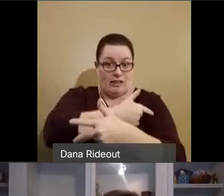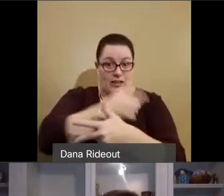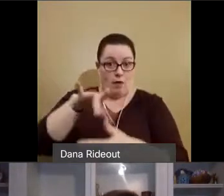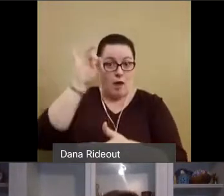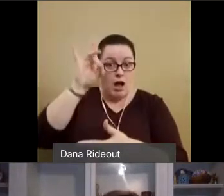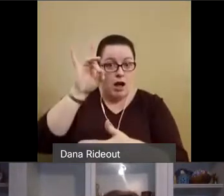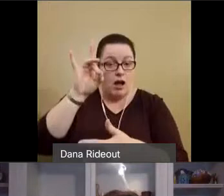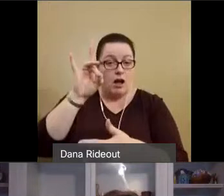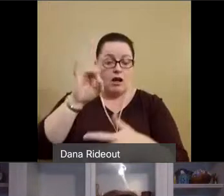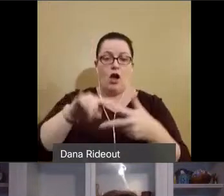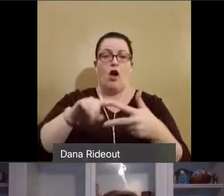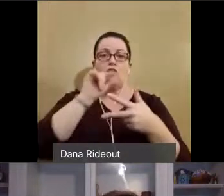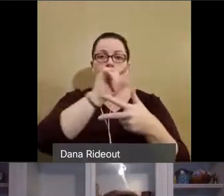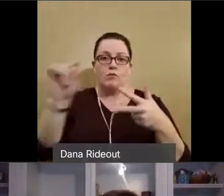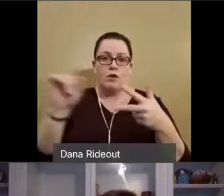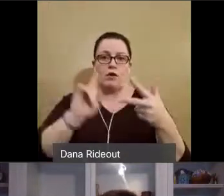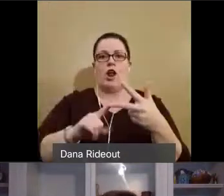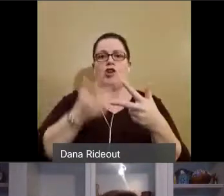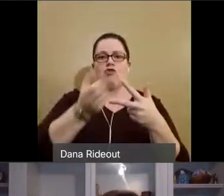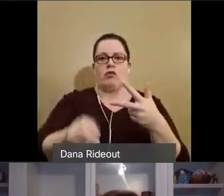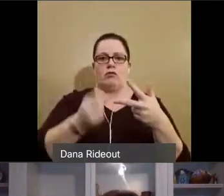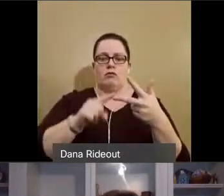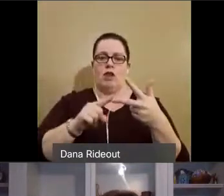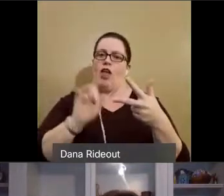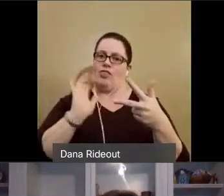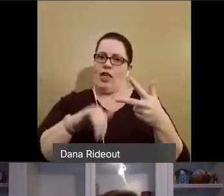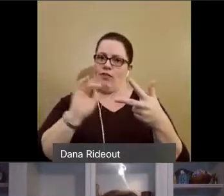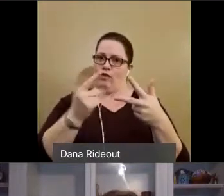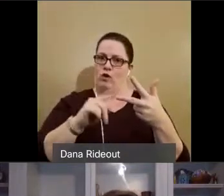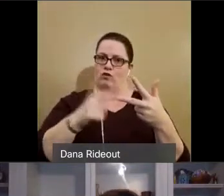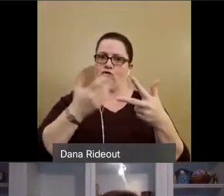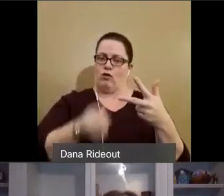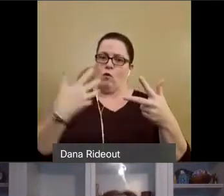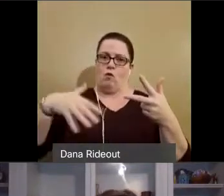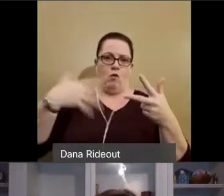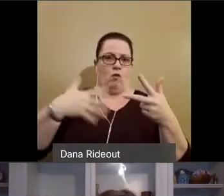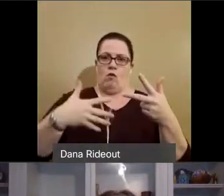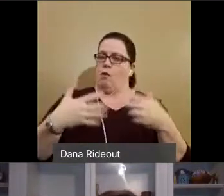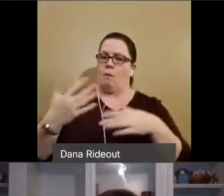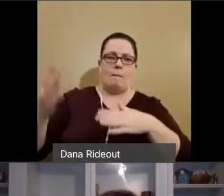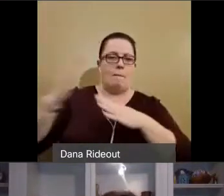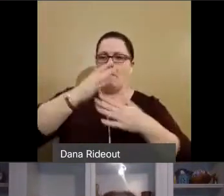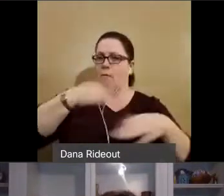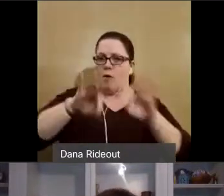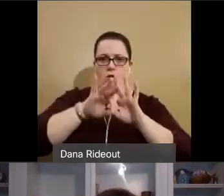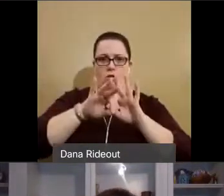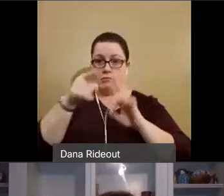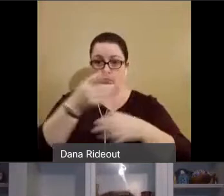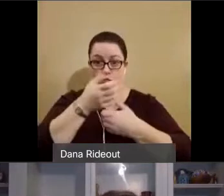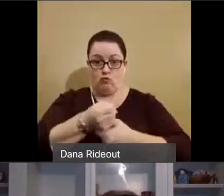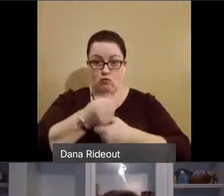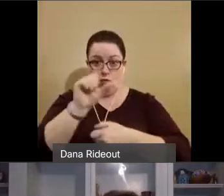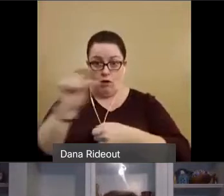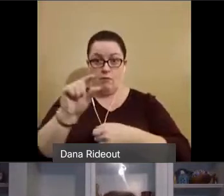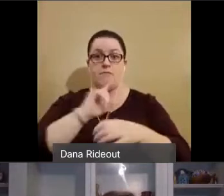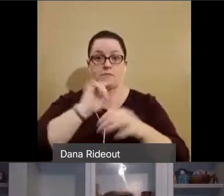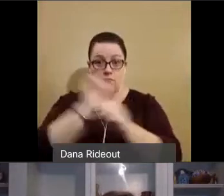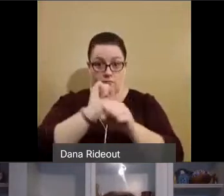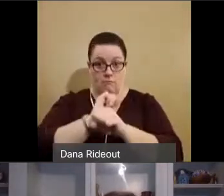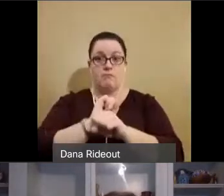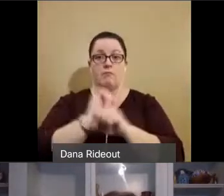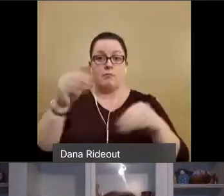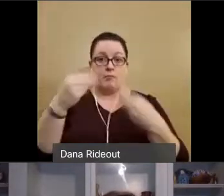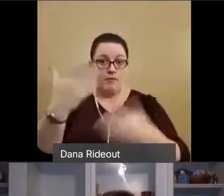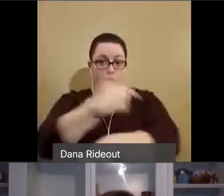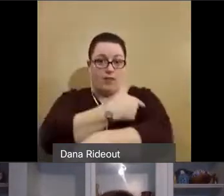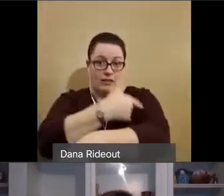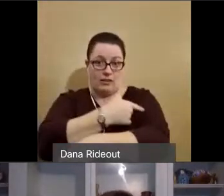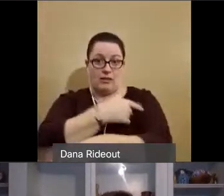Rumor and trust and this 3rd, 1 trust is hugely important. Do you trust the government to effectively roll this out and have your best interests?